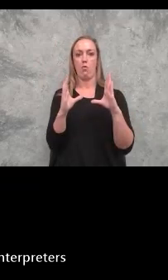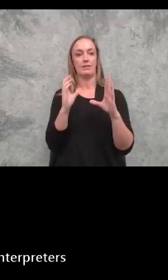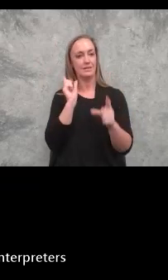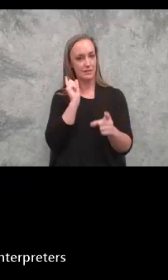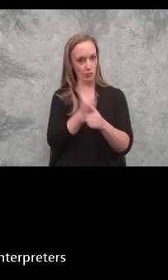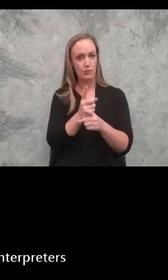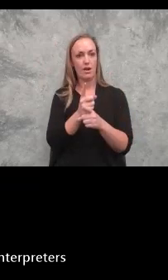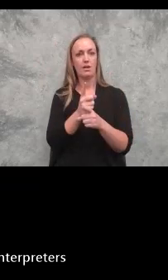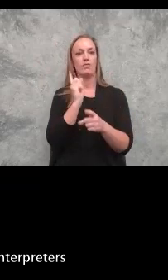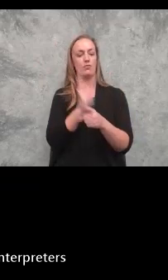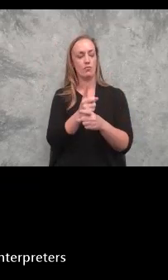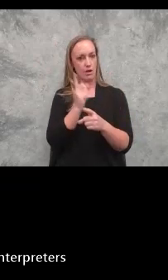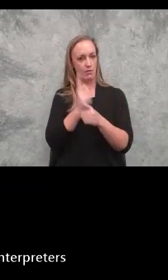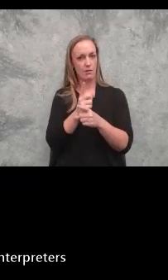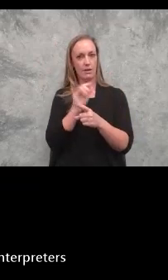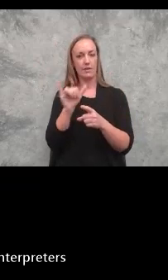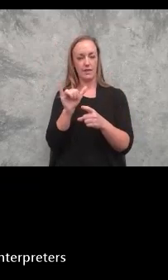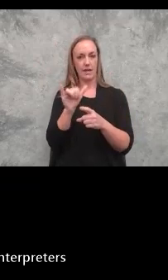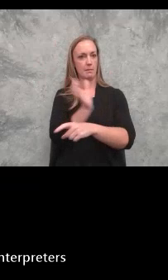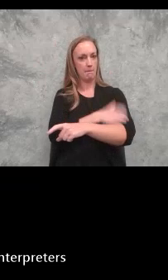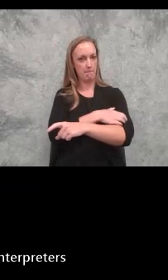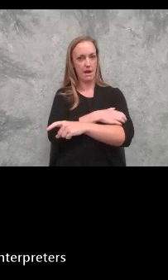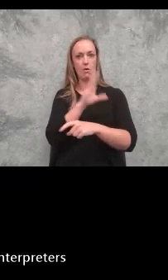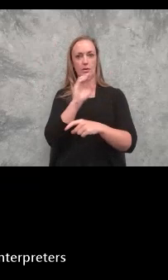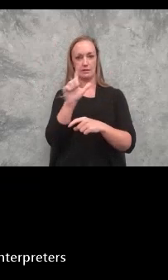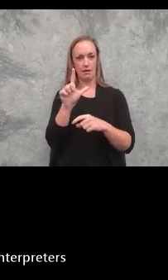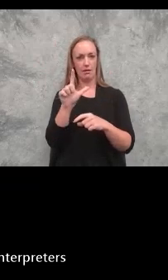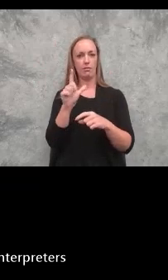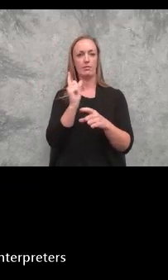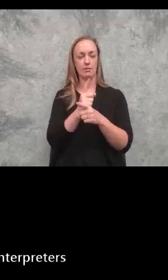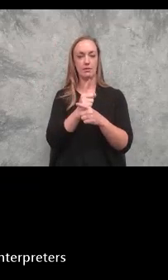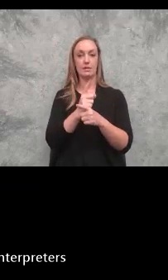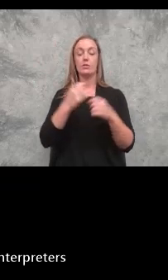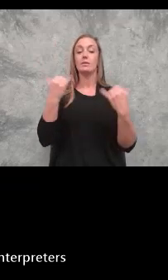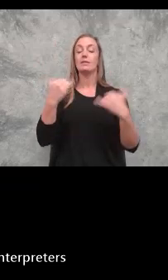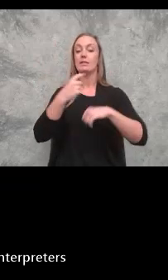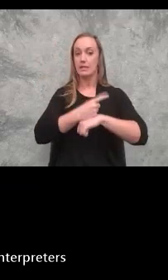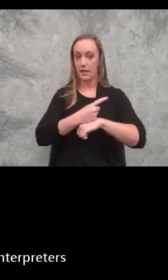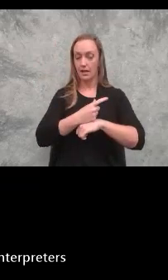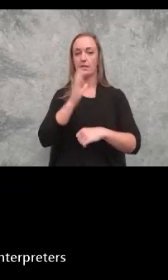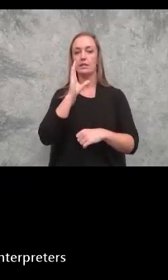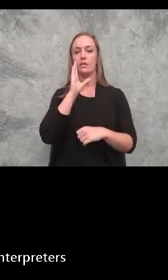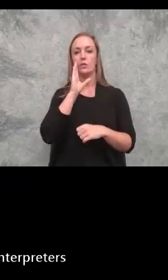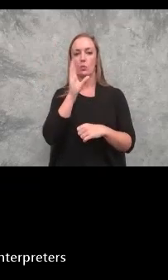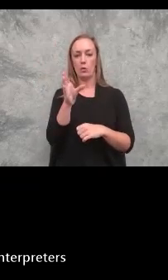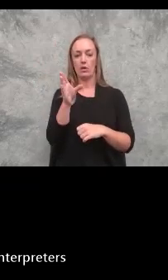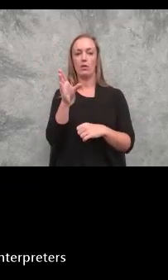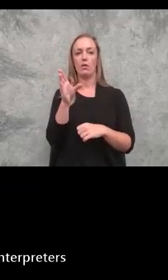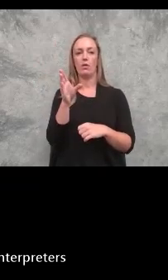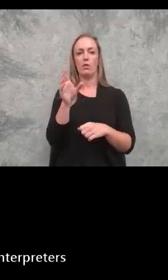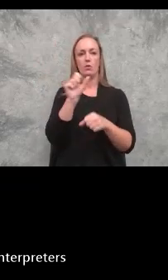“Right Dev, absolutely that's the powerhouse of the cell. So today we are going to work either